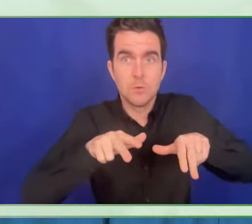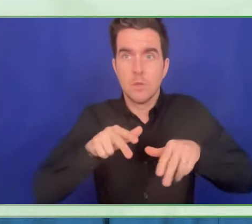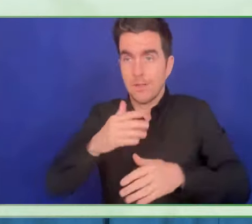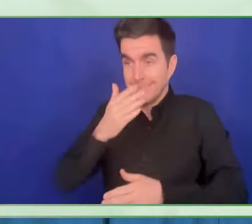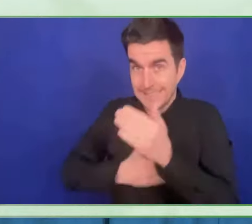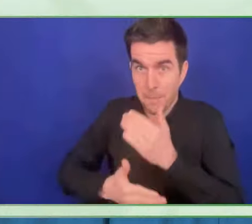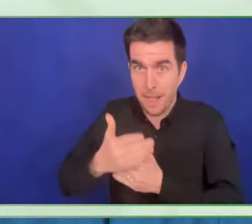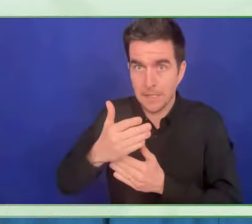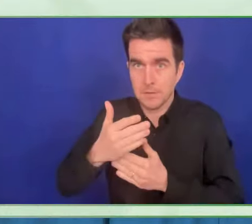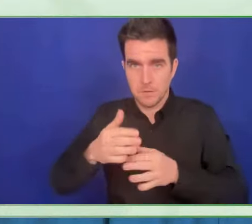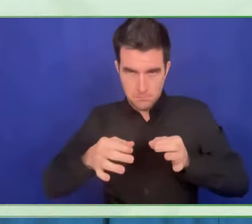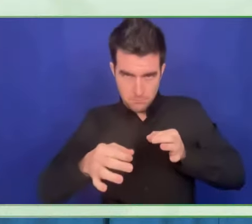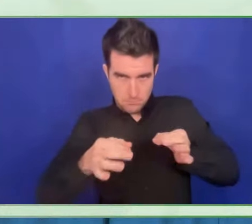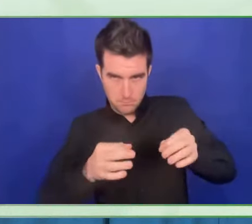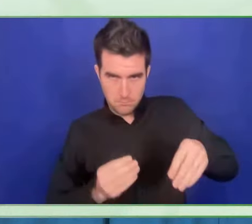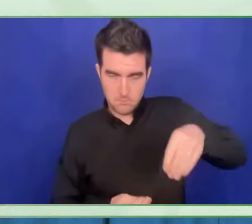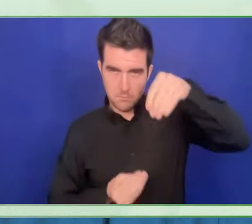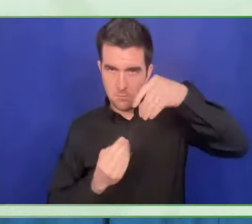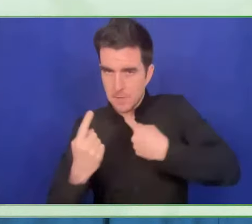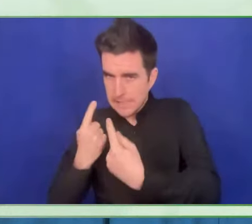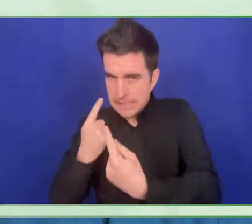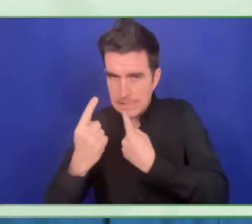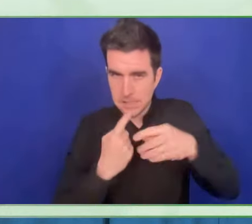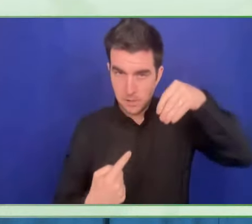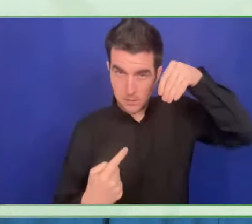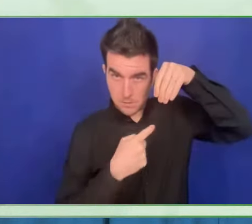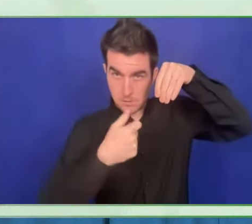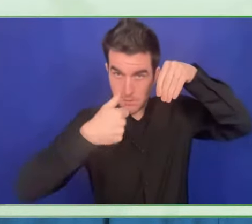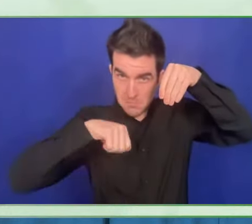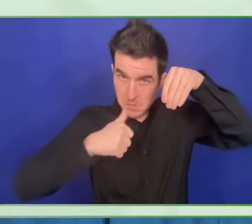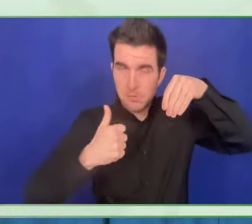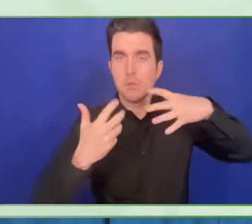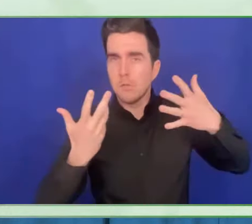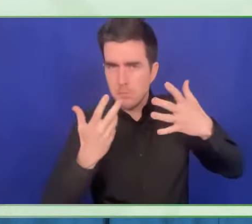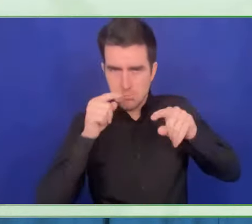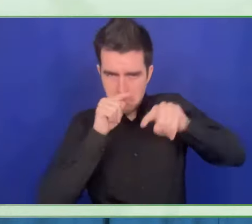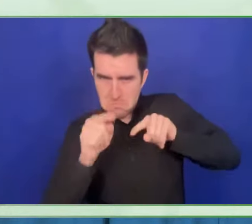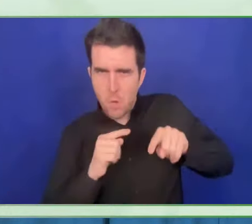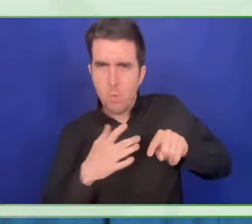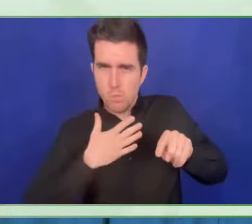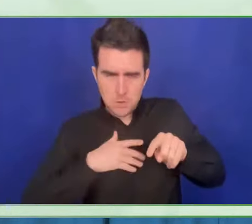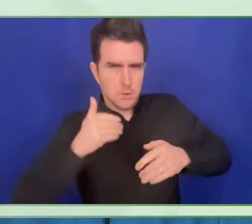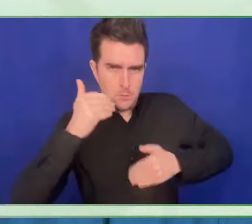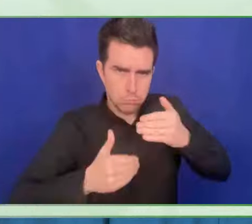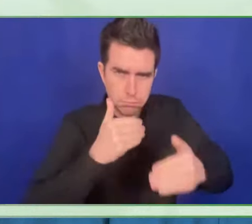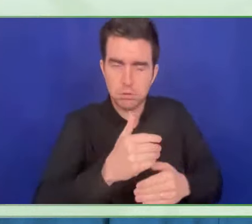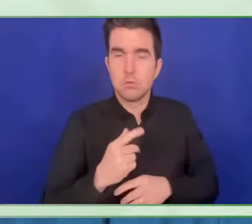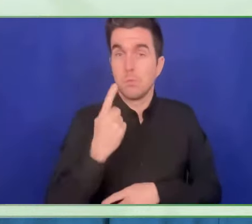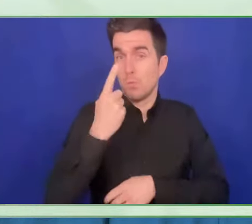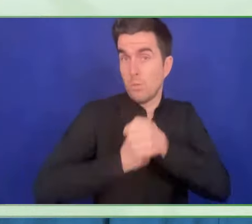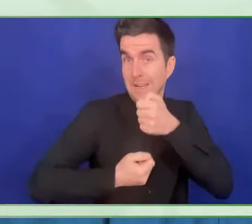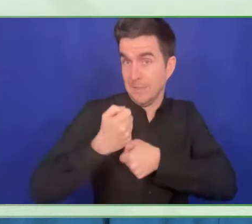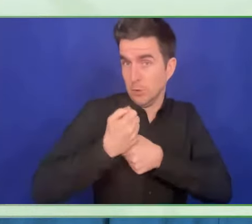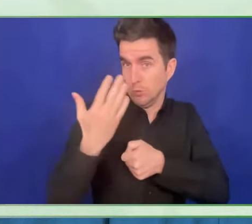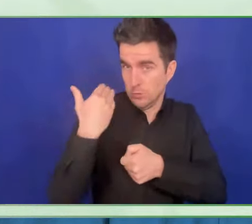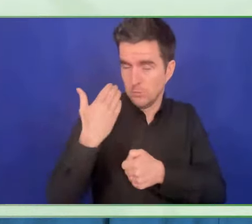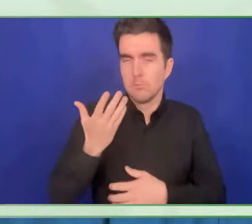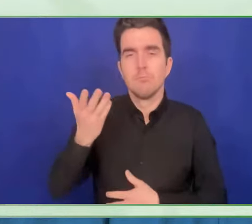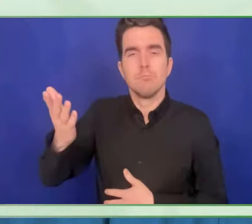It is about guiding the process of improving and closing the gaps